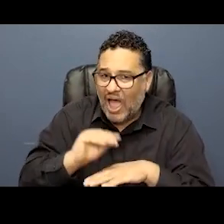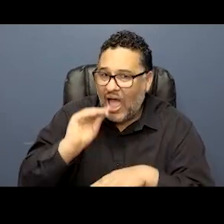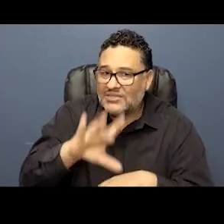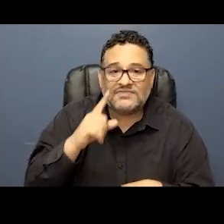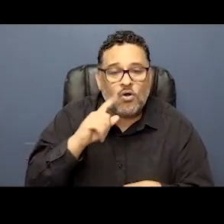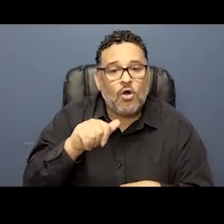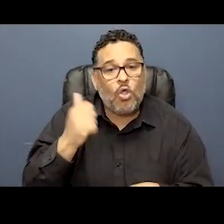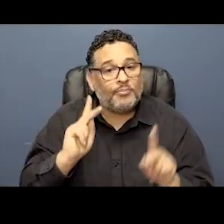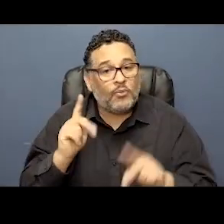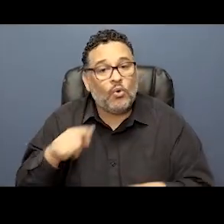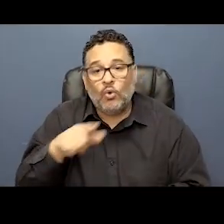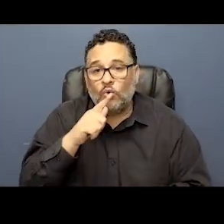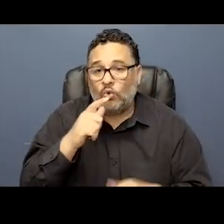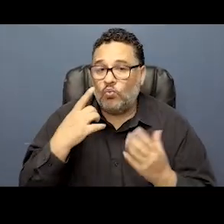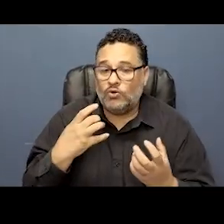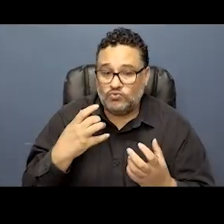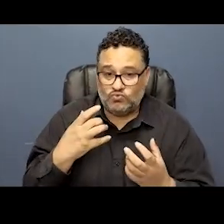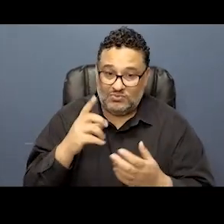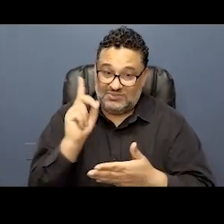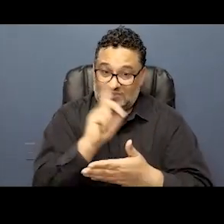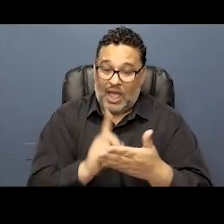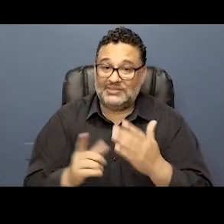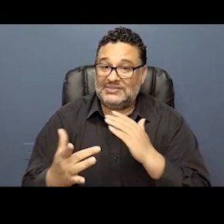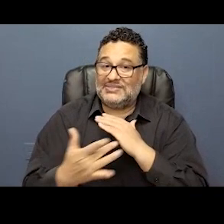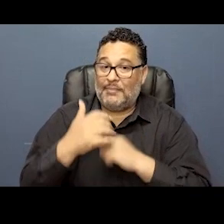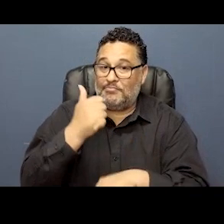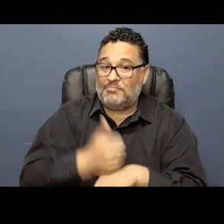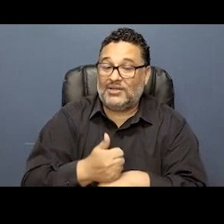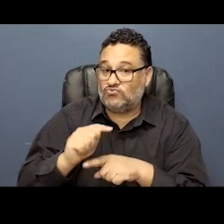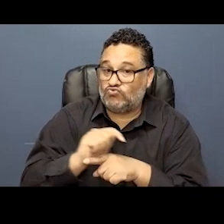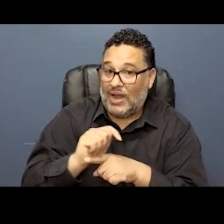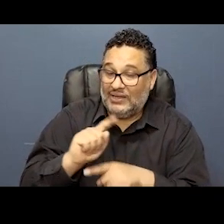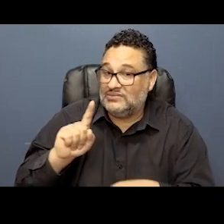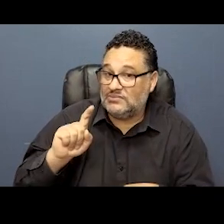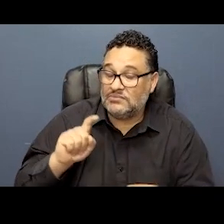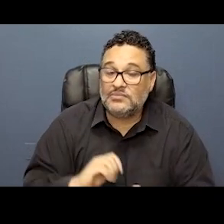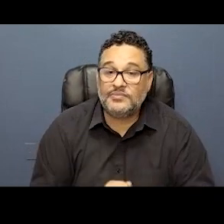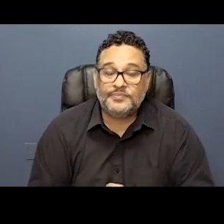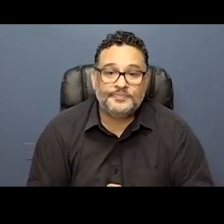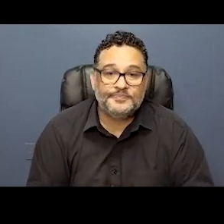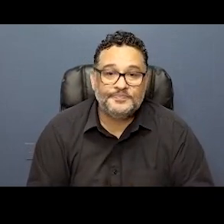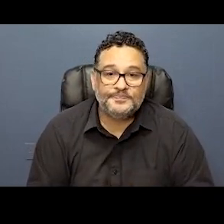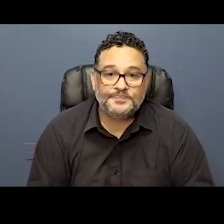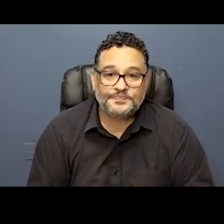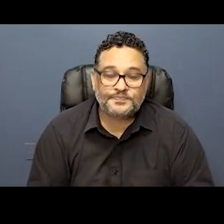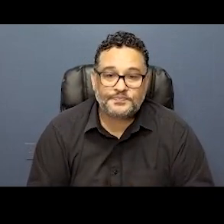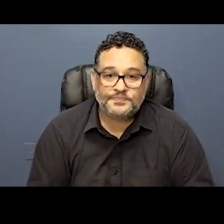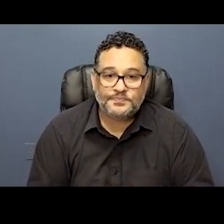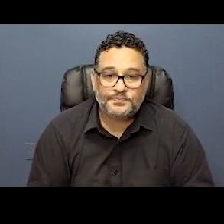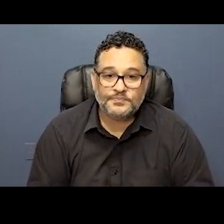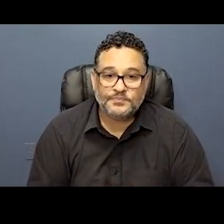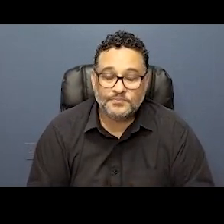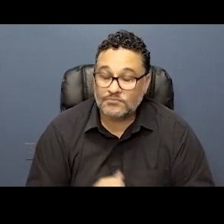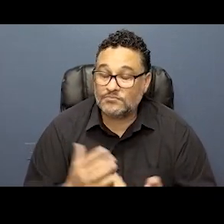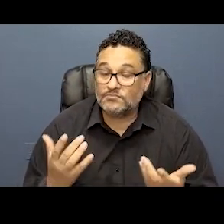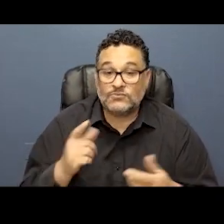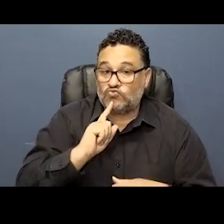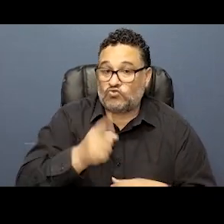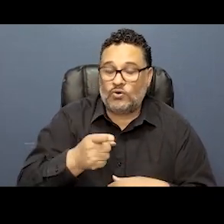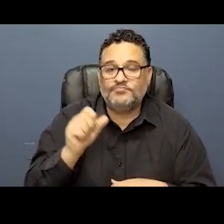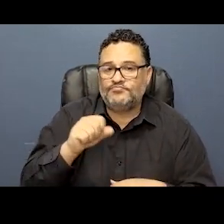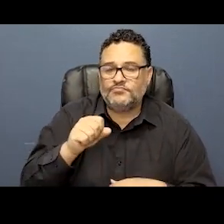interested in building tech-based training?